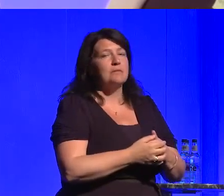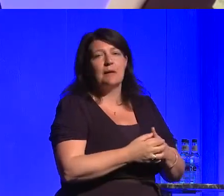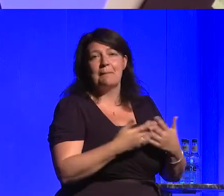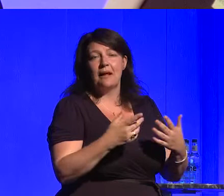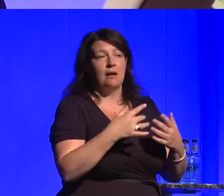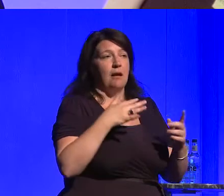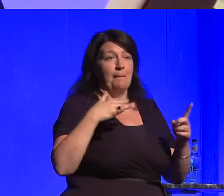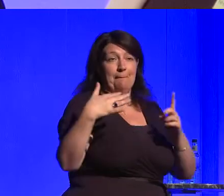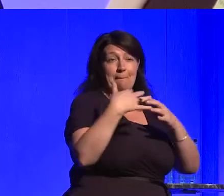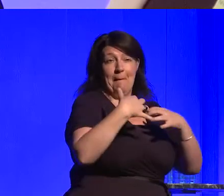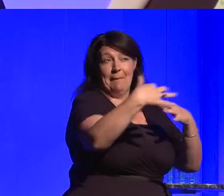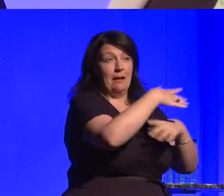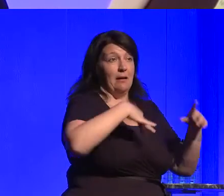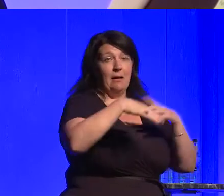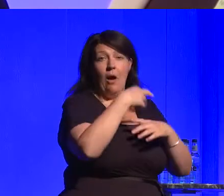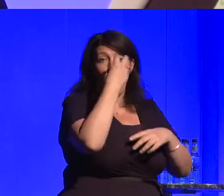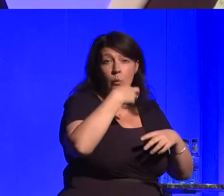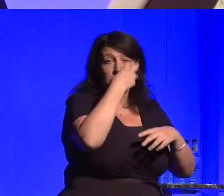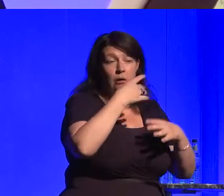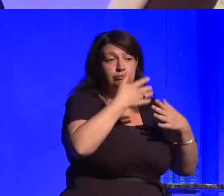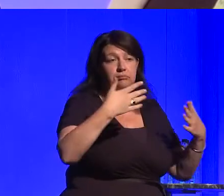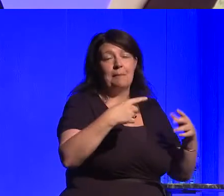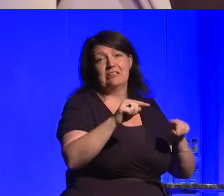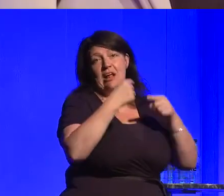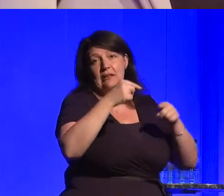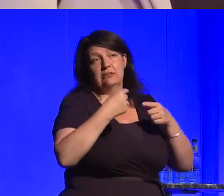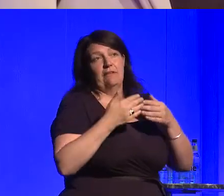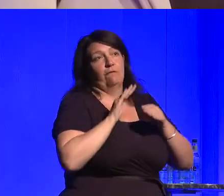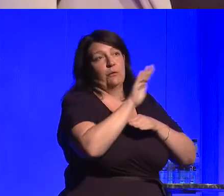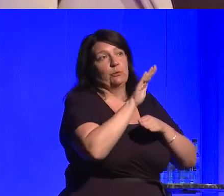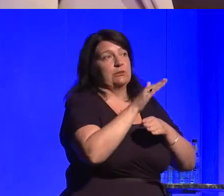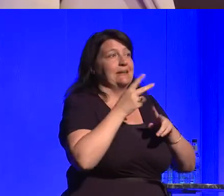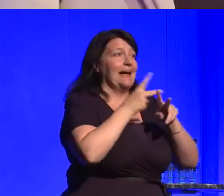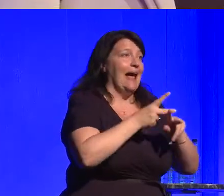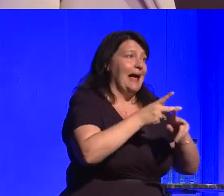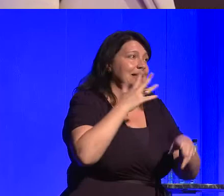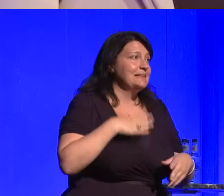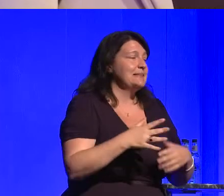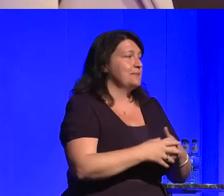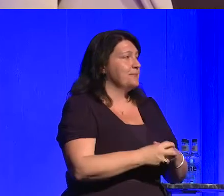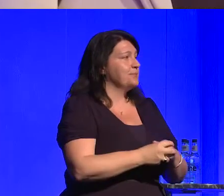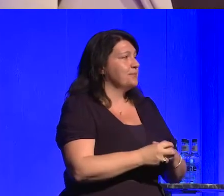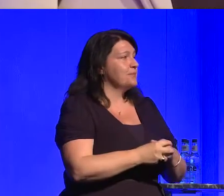They are things that are not hugely medical issues. They are things that people in communities can be part of and be partners in helping